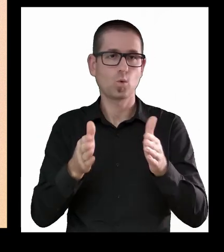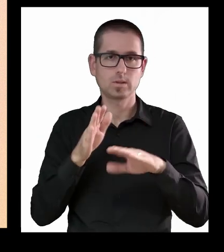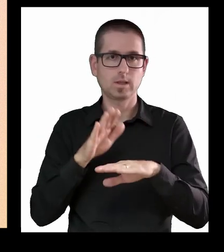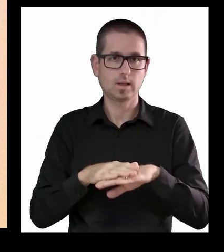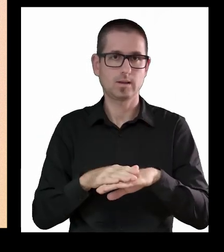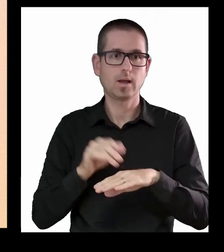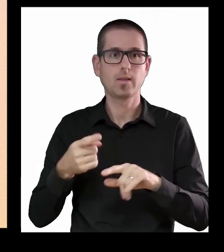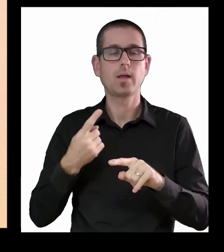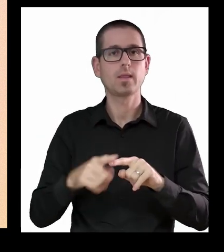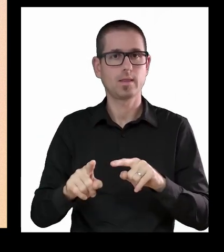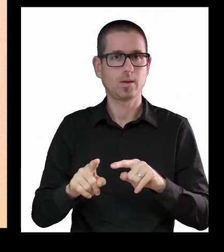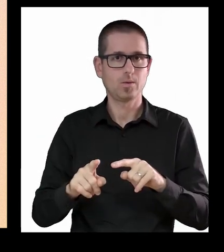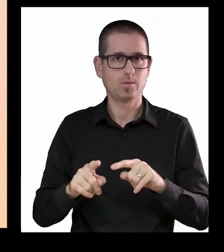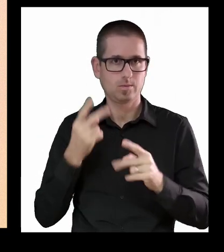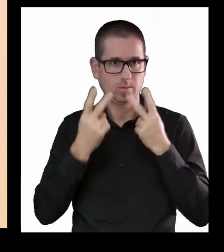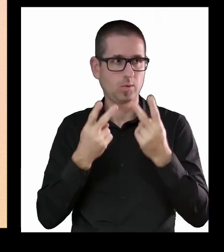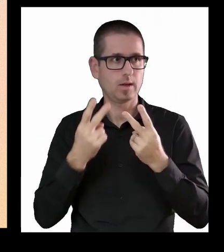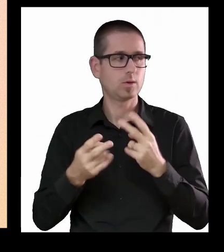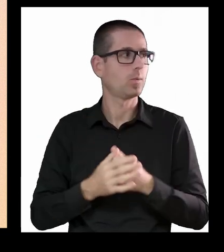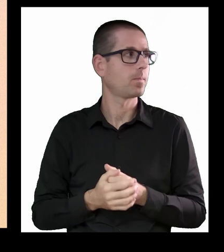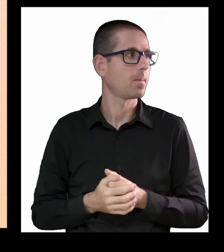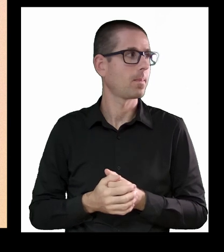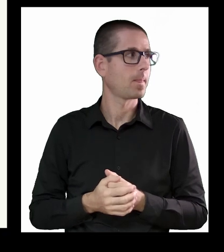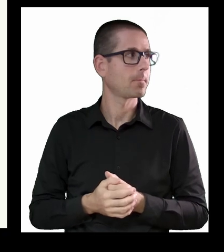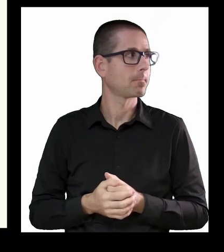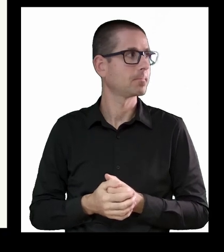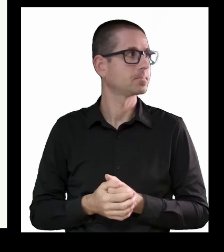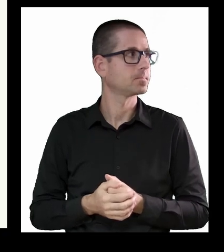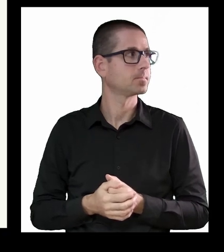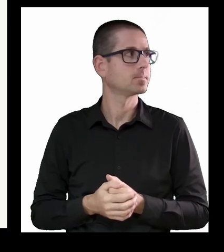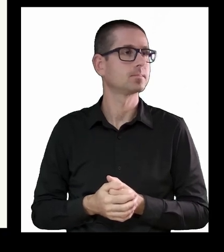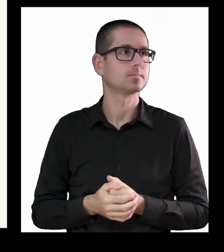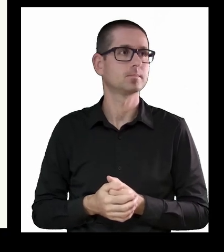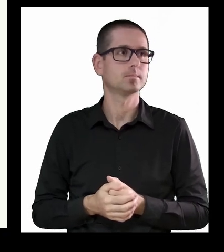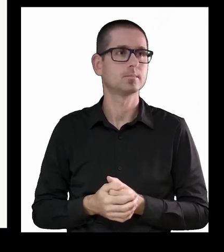piloting site. What was the agendas